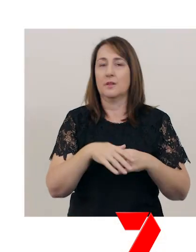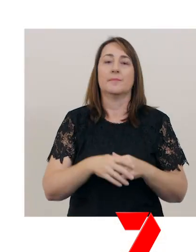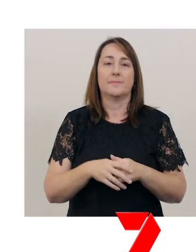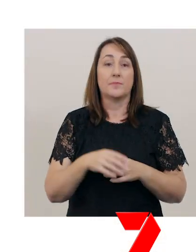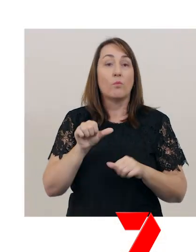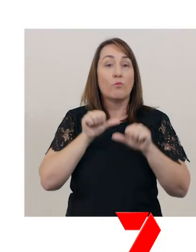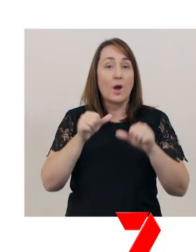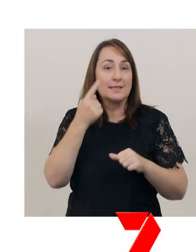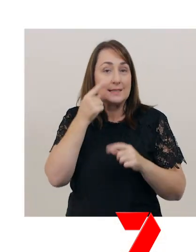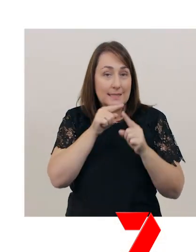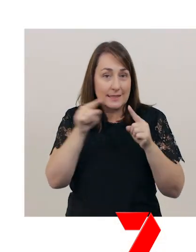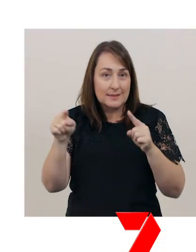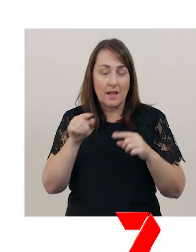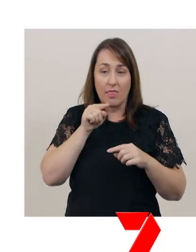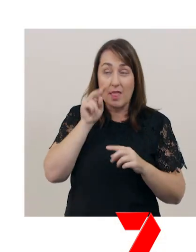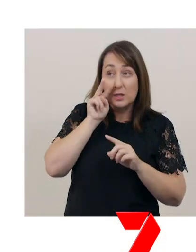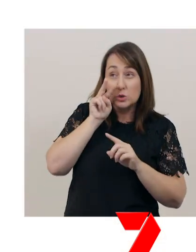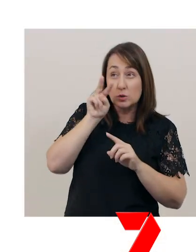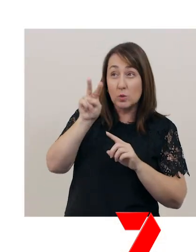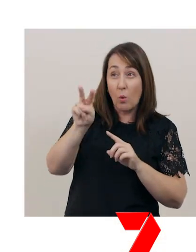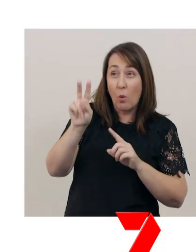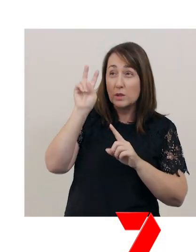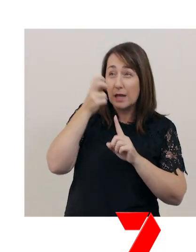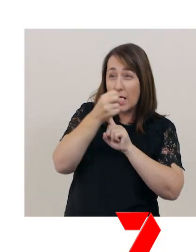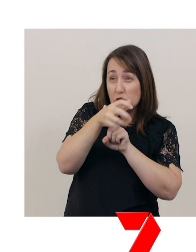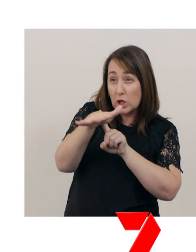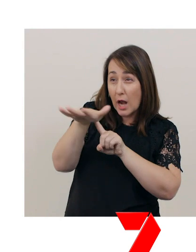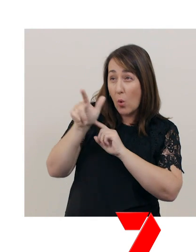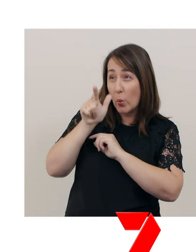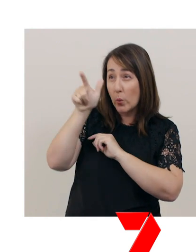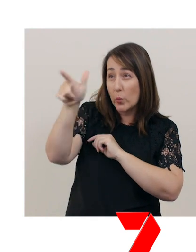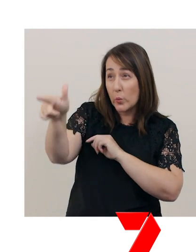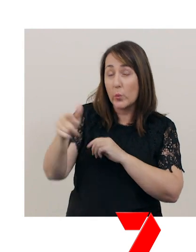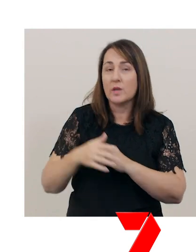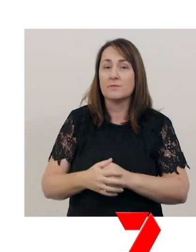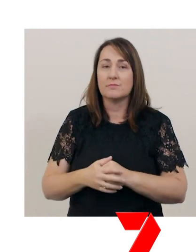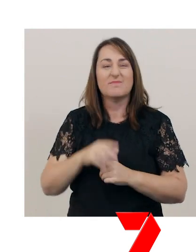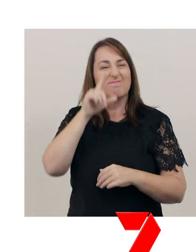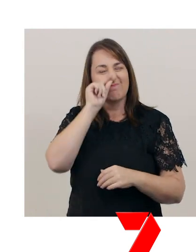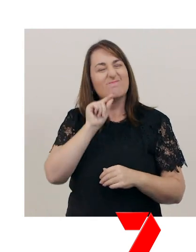"They saw a dark shadow in the distance." It sounds interesting, but we can enhance it.